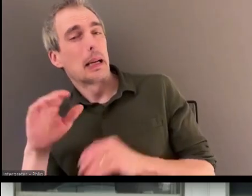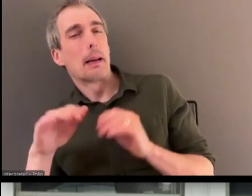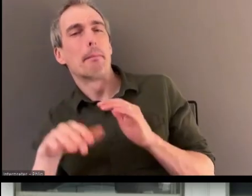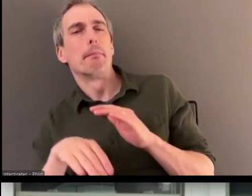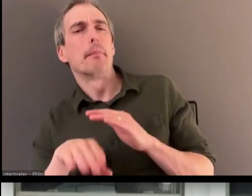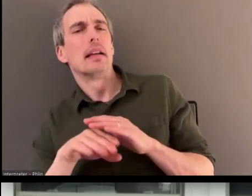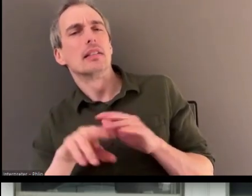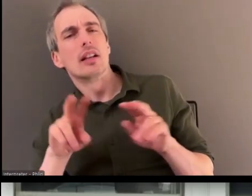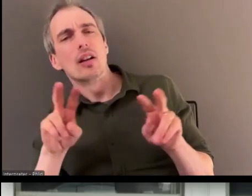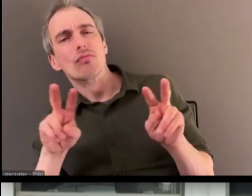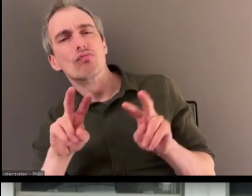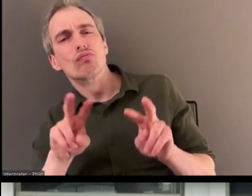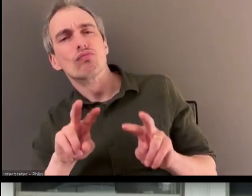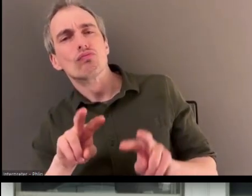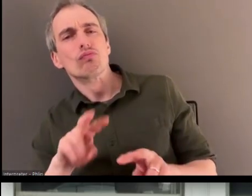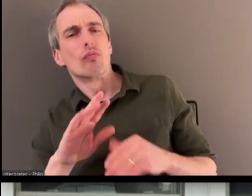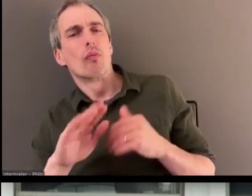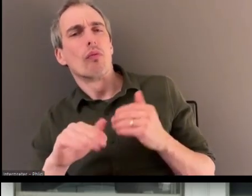AI tool has done in the translation step.